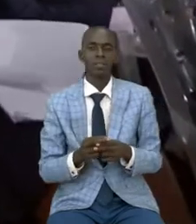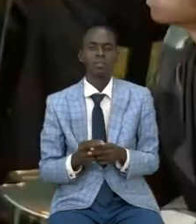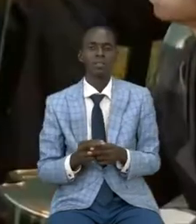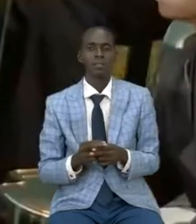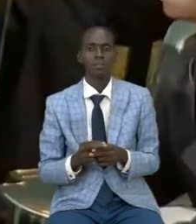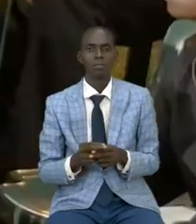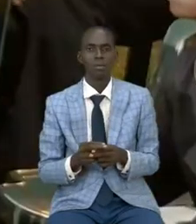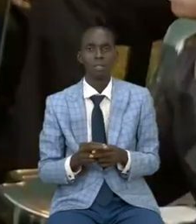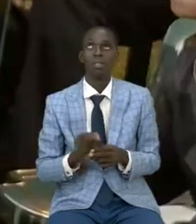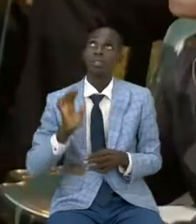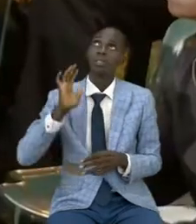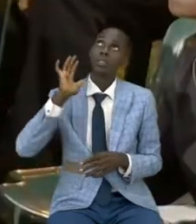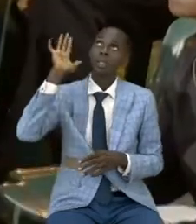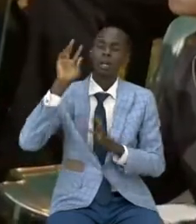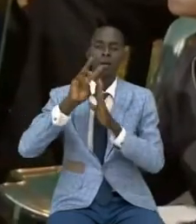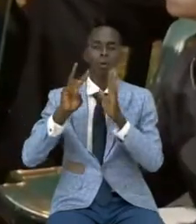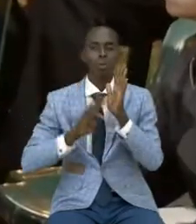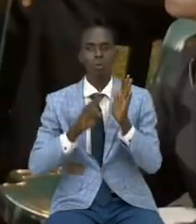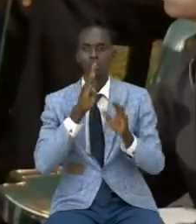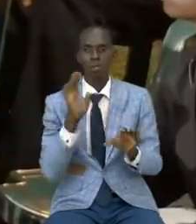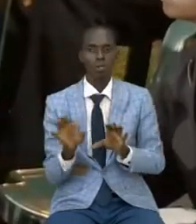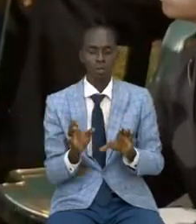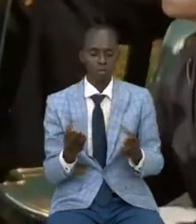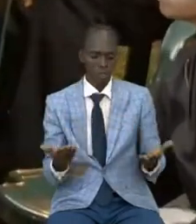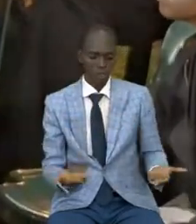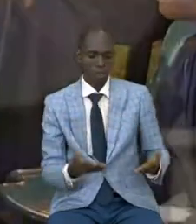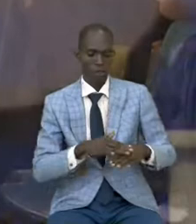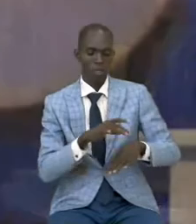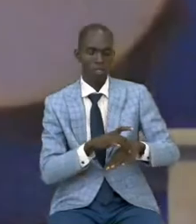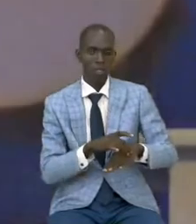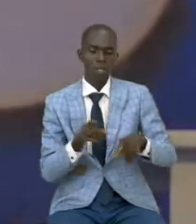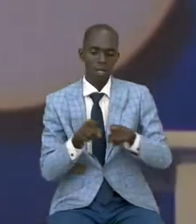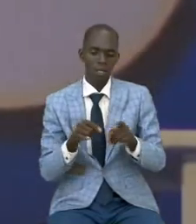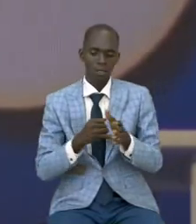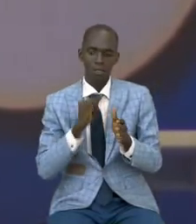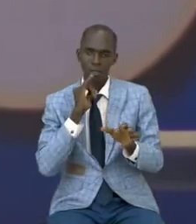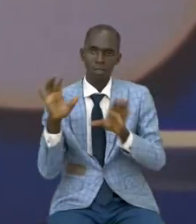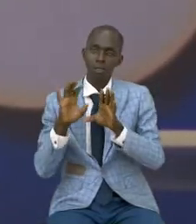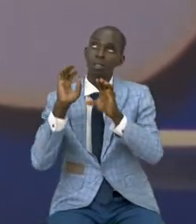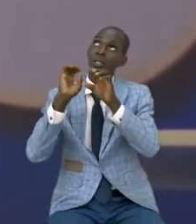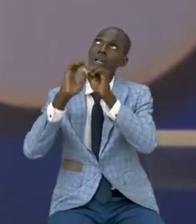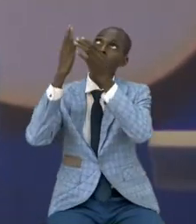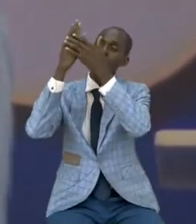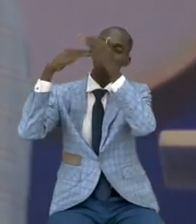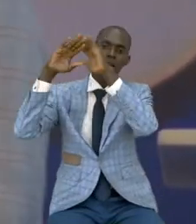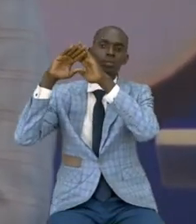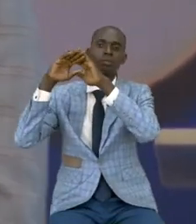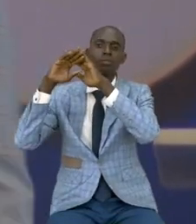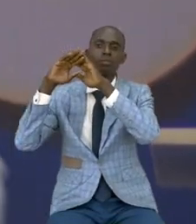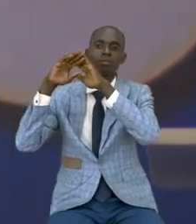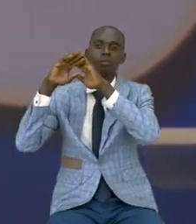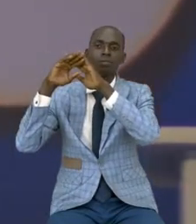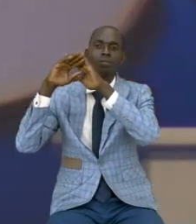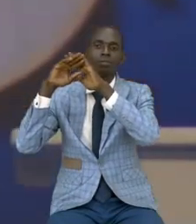that will be known here on earth as it is done in heaven